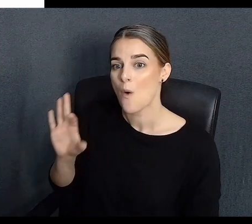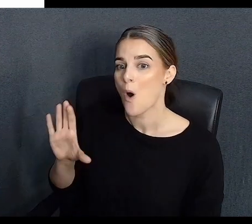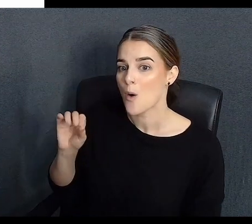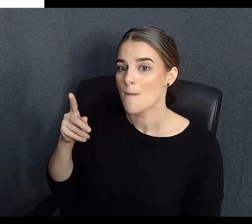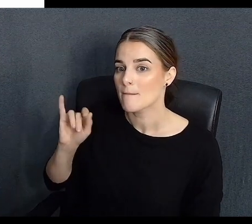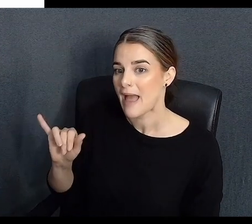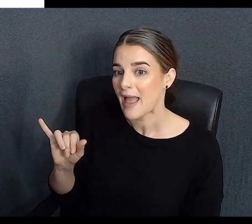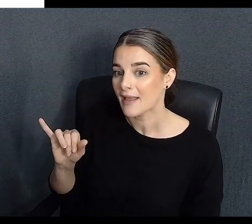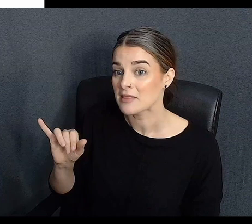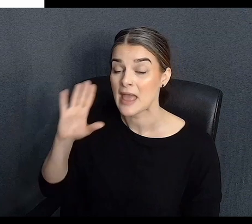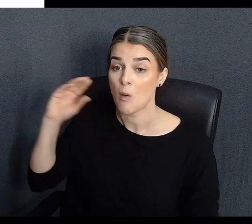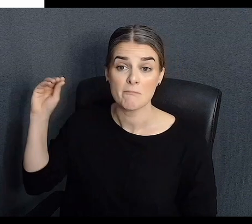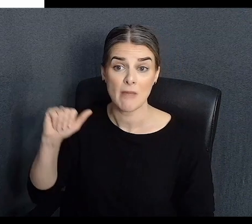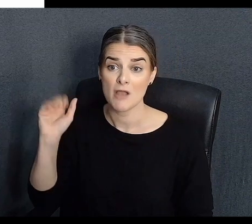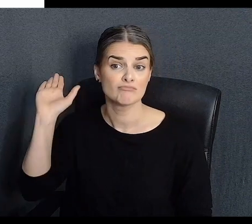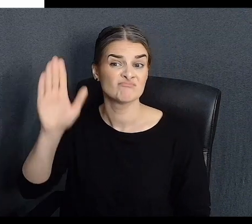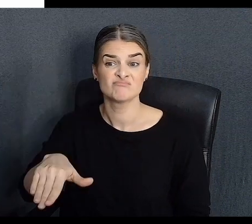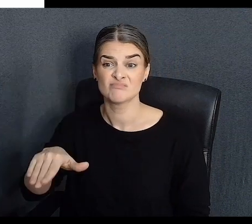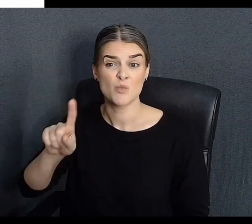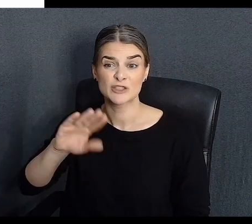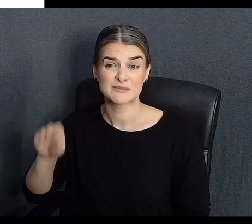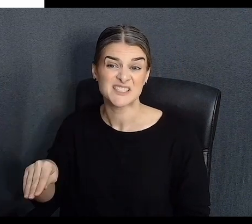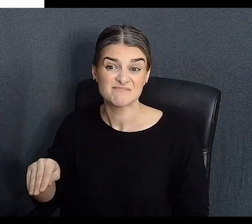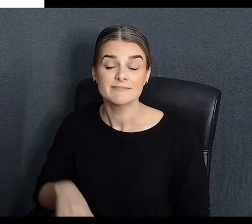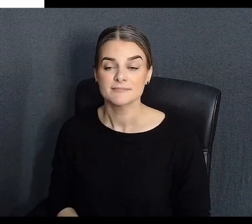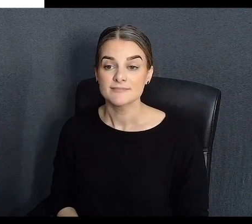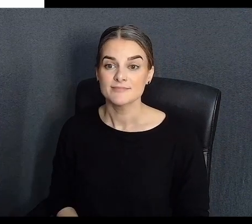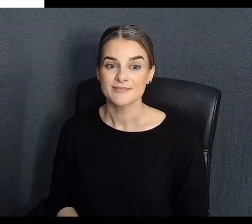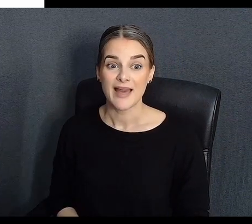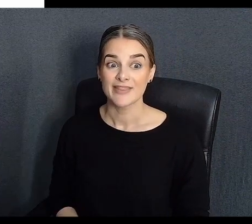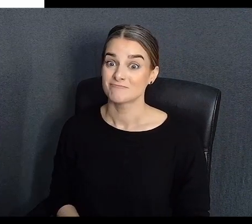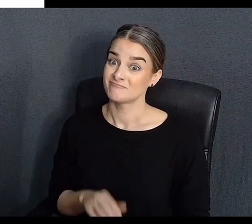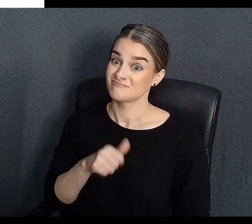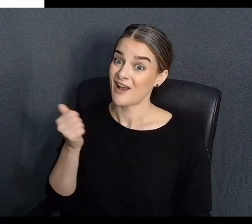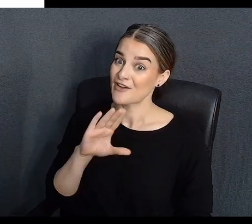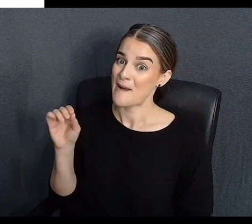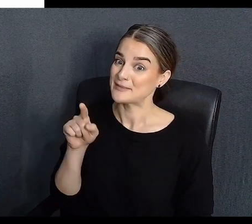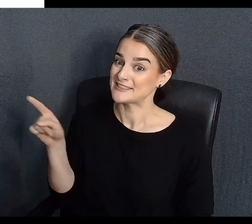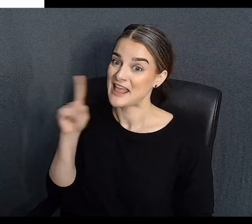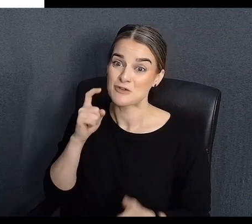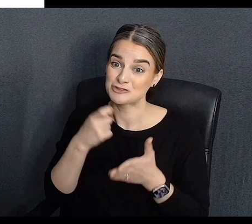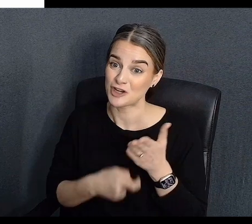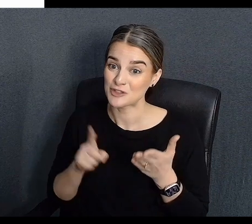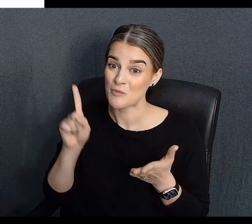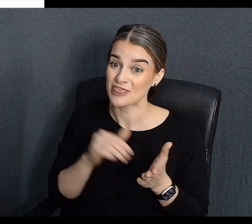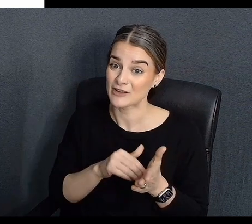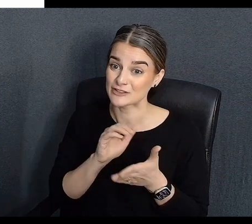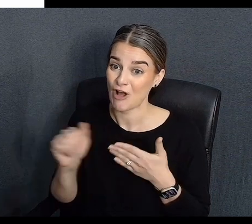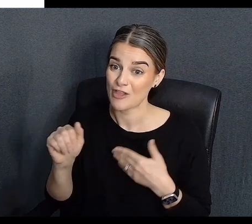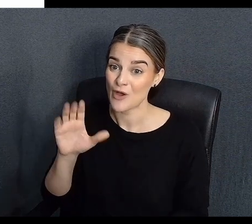We've also seen some companies charge a $1,000 co-pay for an iPad based system, which at that point,